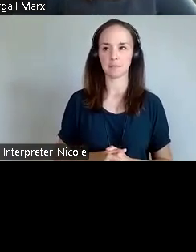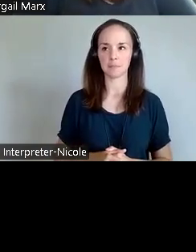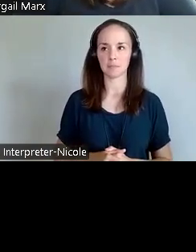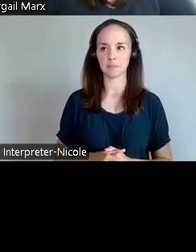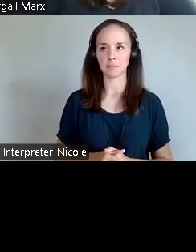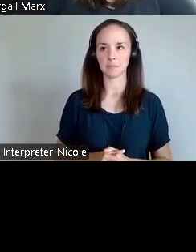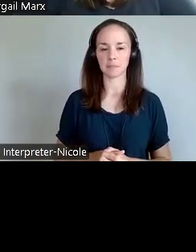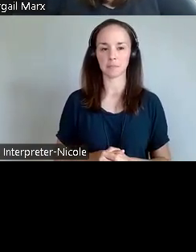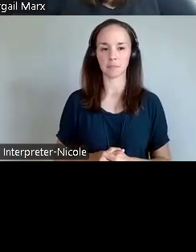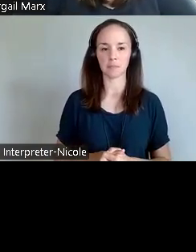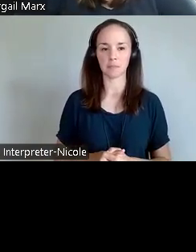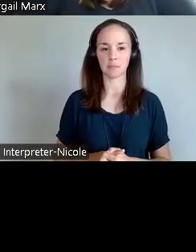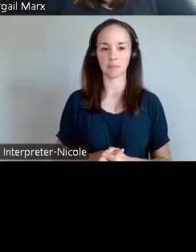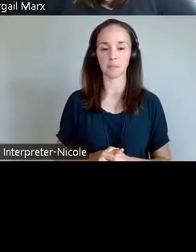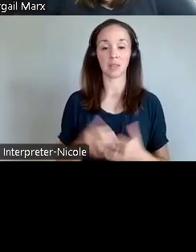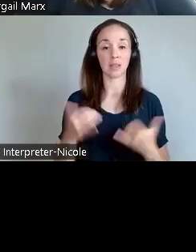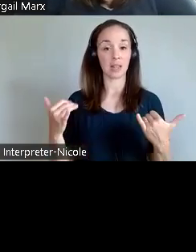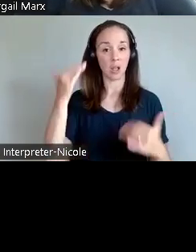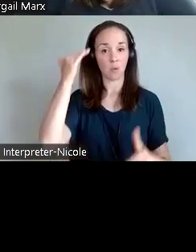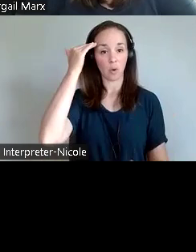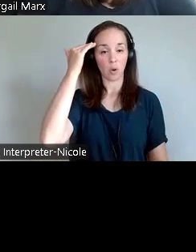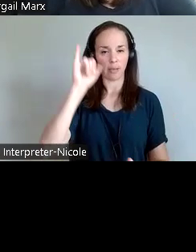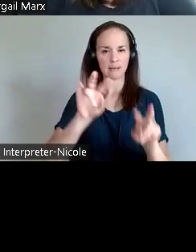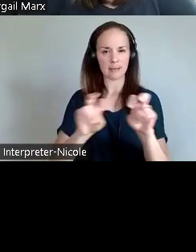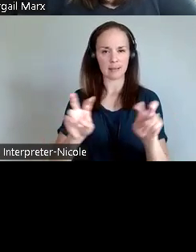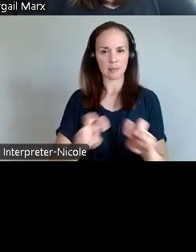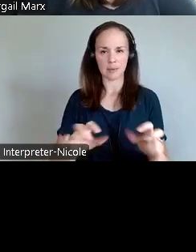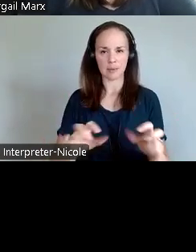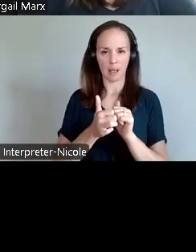So now we know kind of how do you that assessment or what a quality assessment